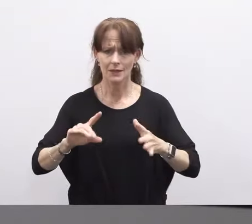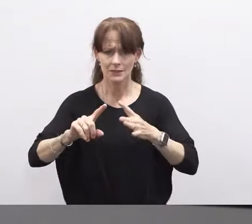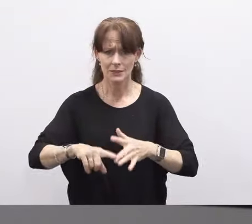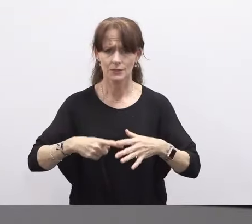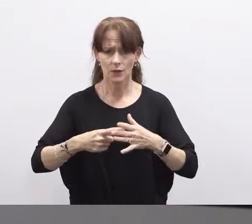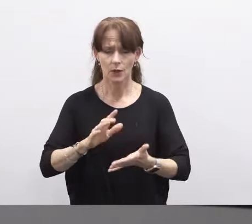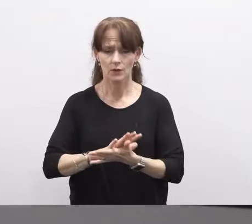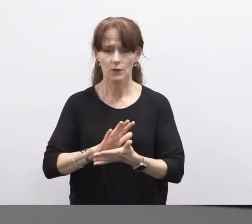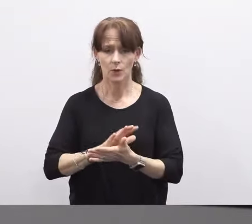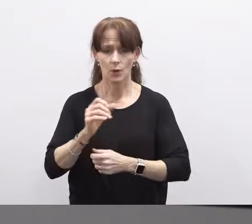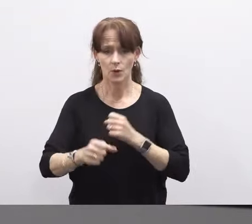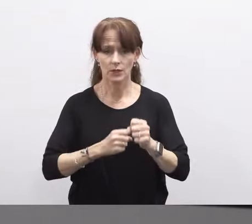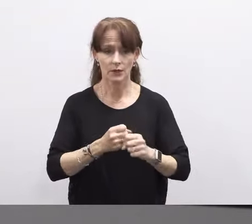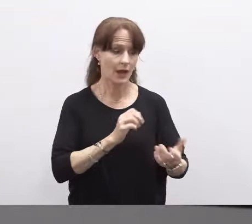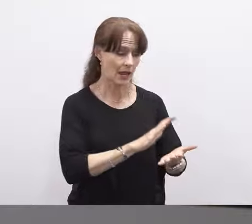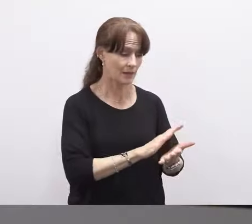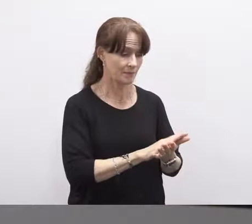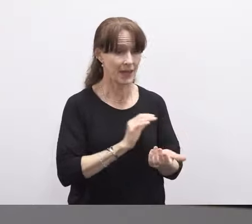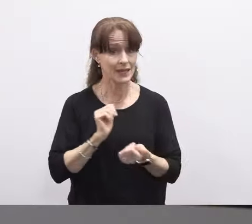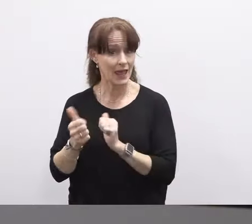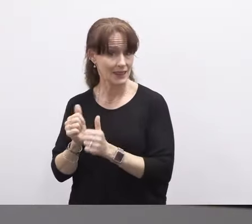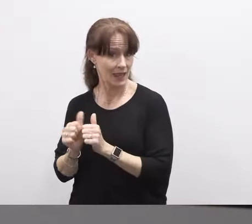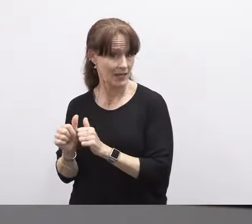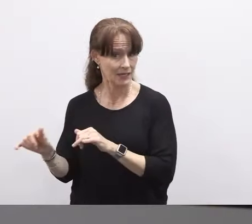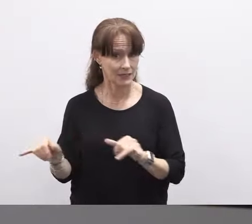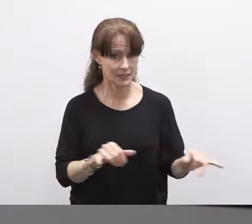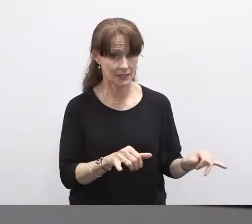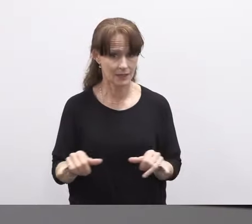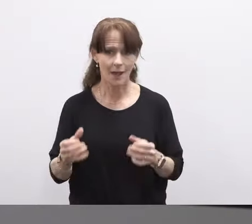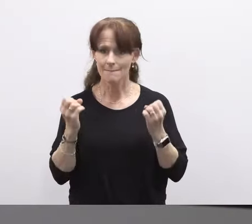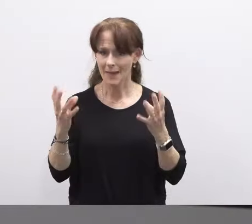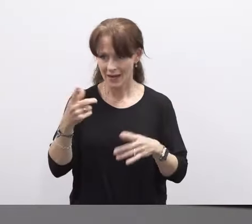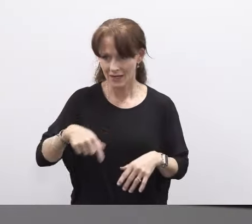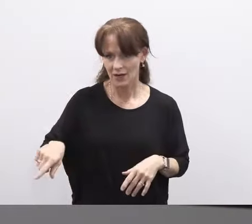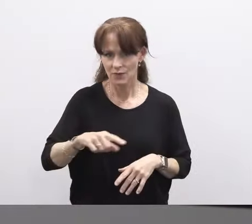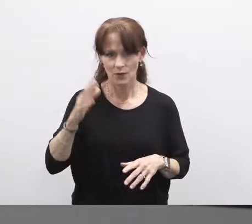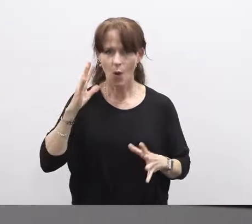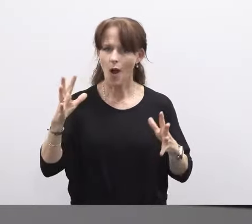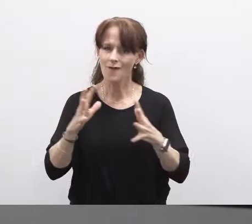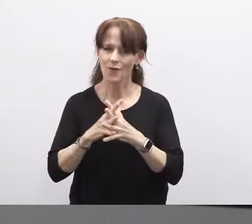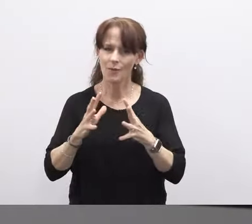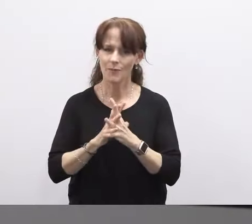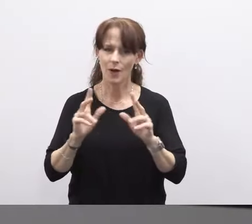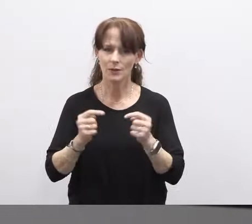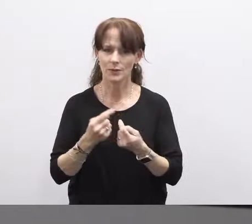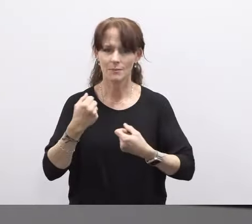both academically and athletically. As many of you know, our football team made history this year,